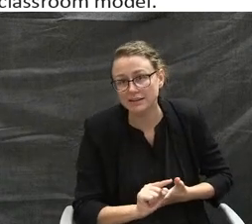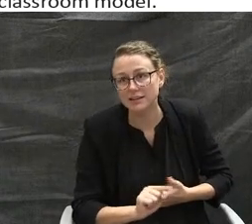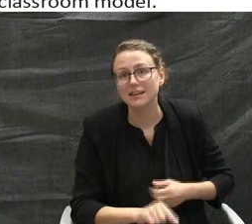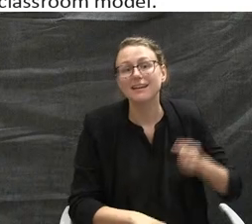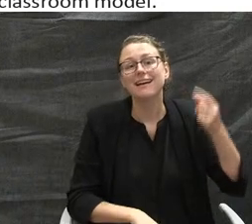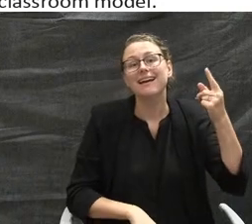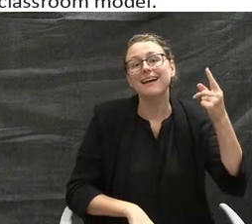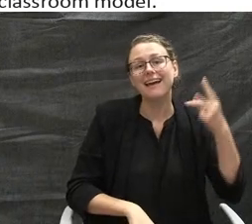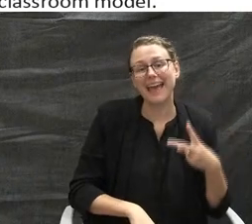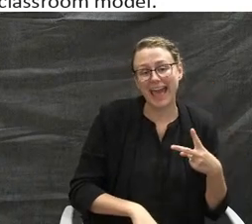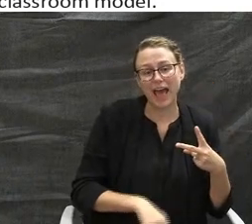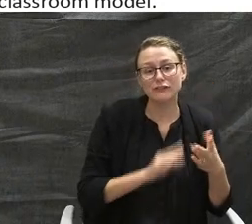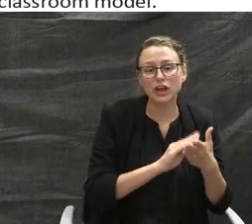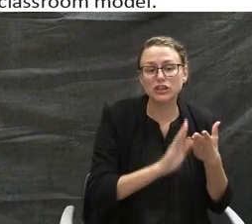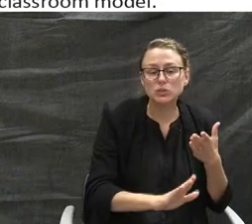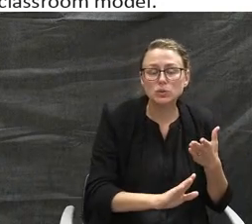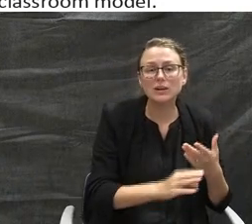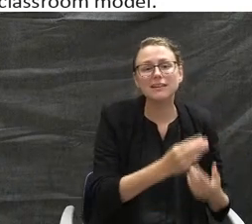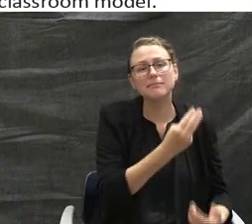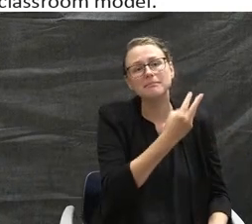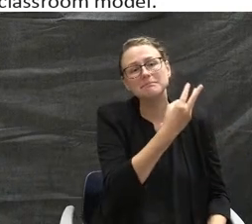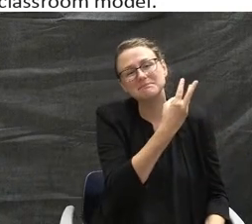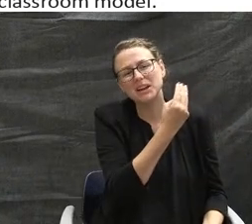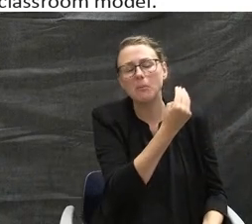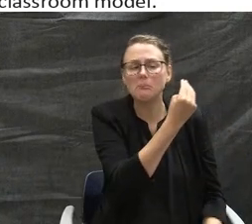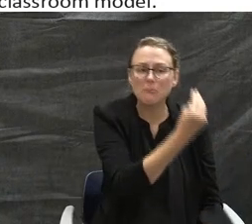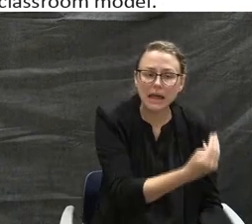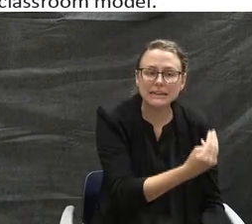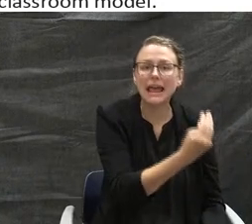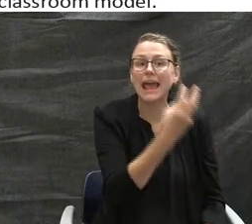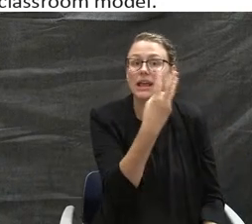students or like on a Monday or Wednesday, Monday and Wednesday,